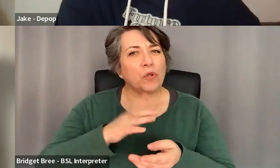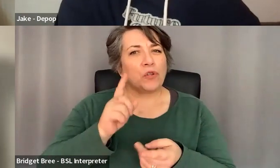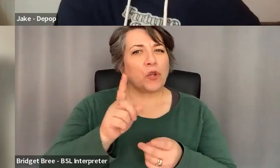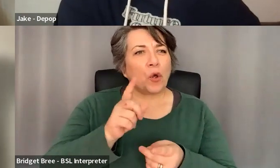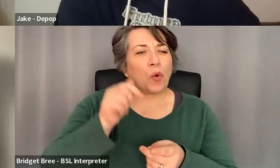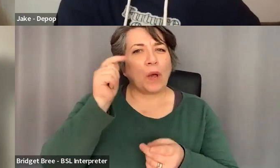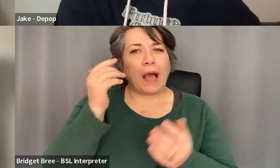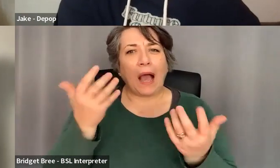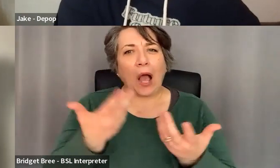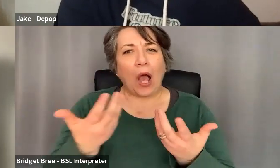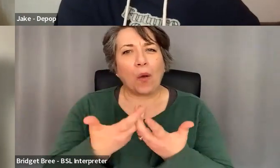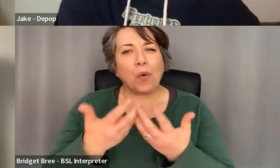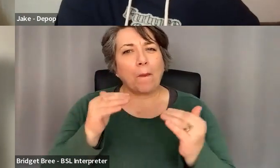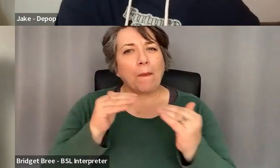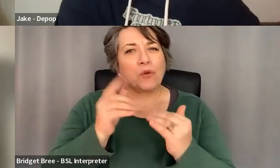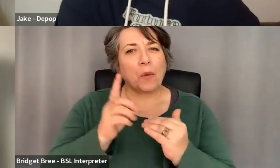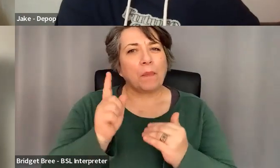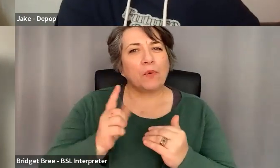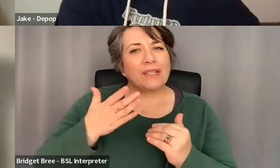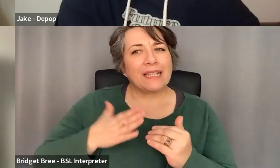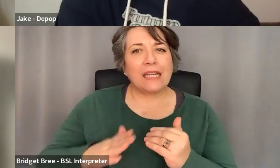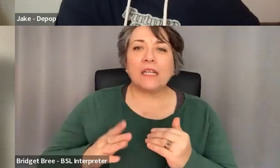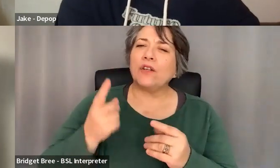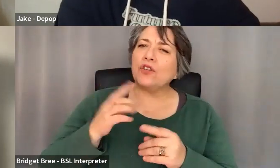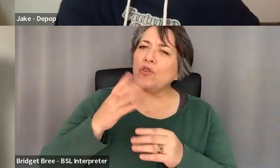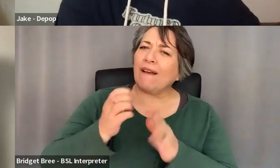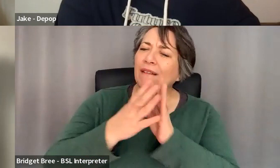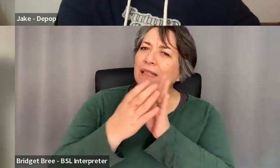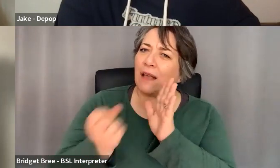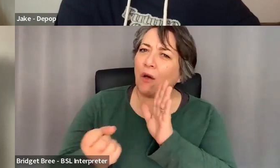Have you got any any sort of examples of things people have asked for, or people have made